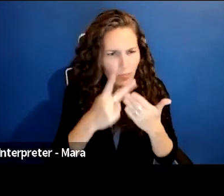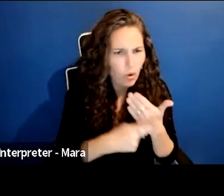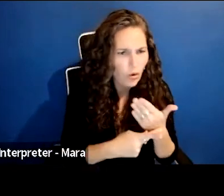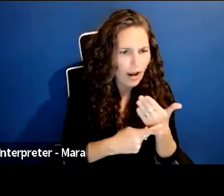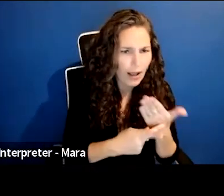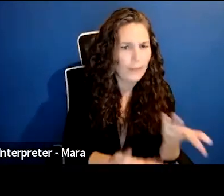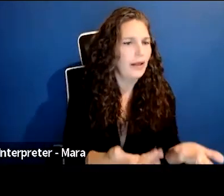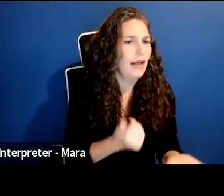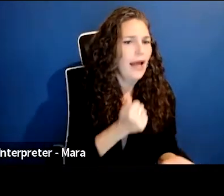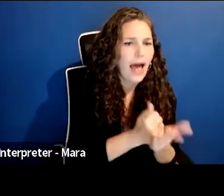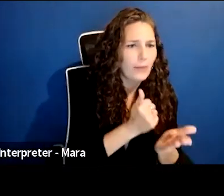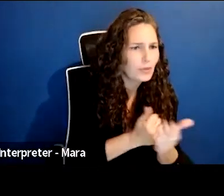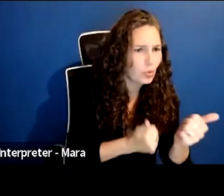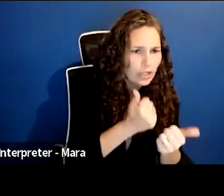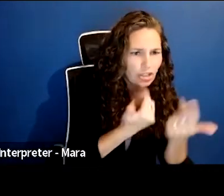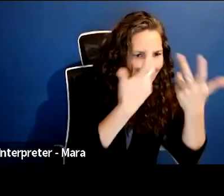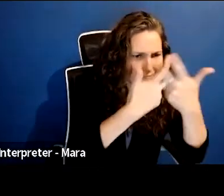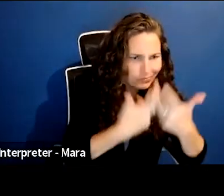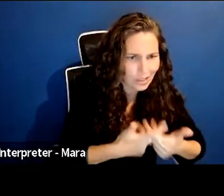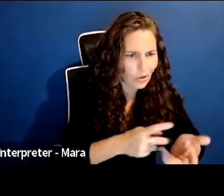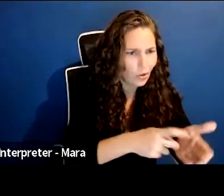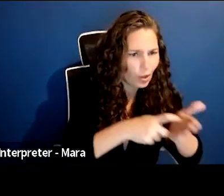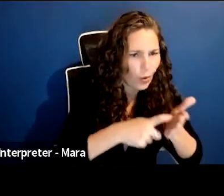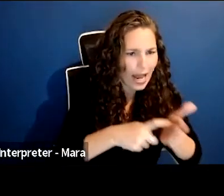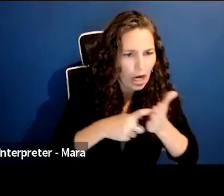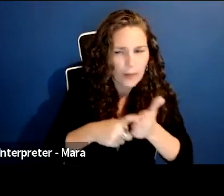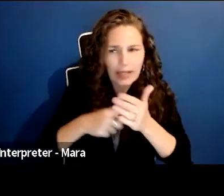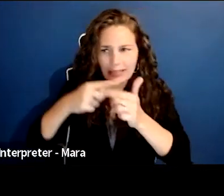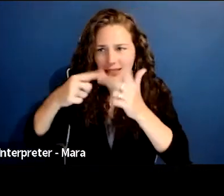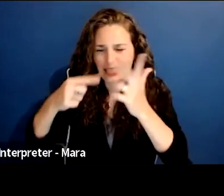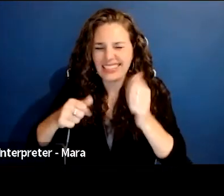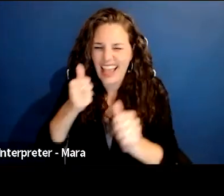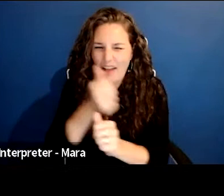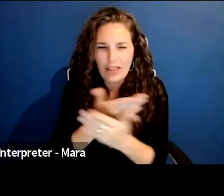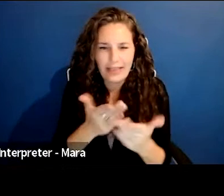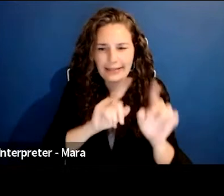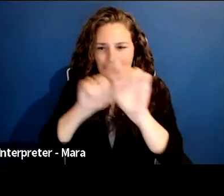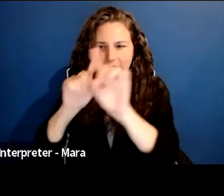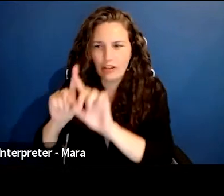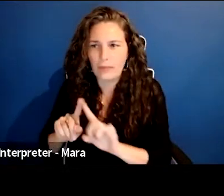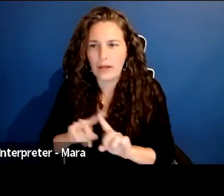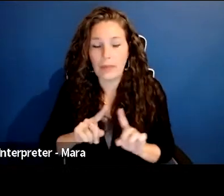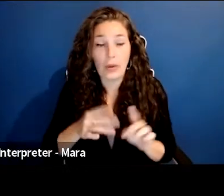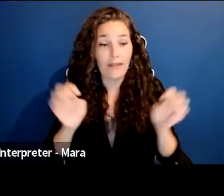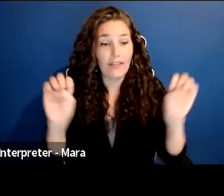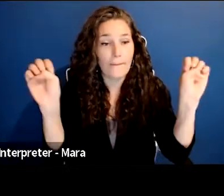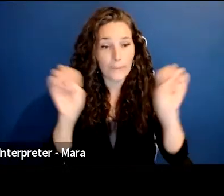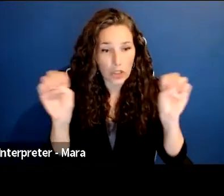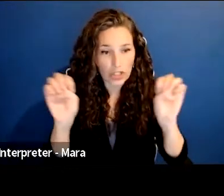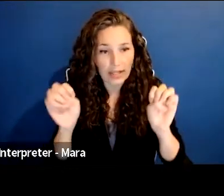what the eligibility requirements are, because they're all a little bit different. But we have this emergency financial assistance fund.